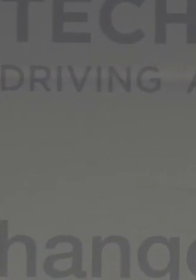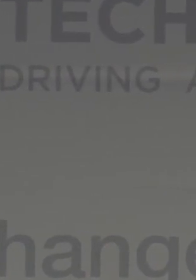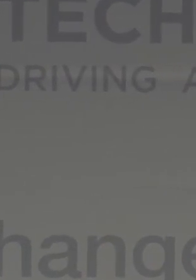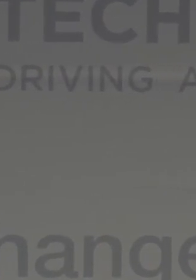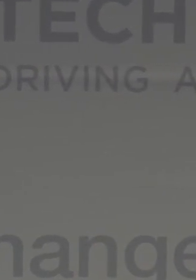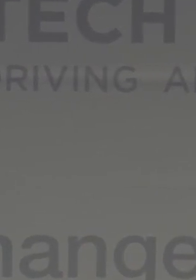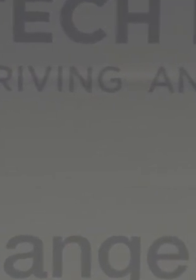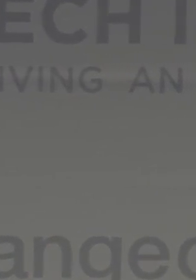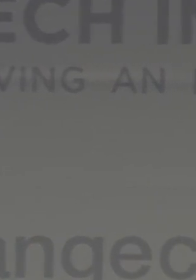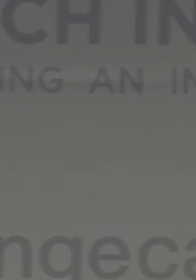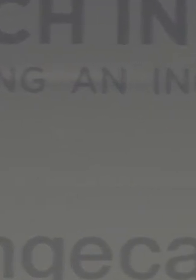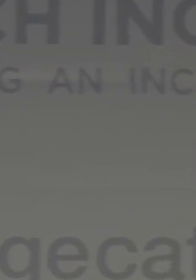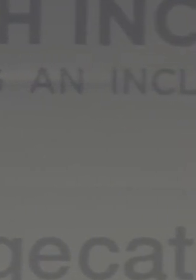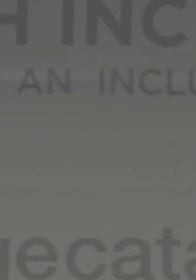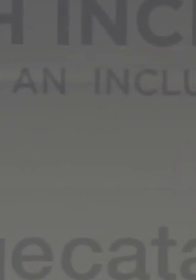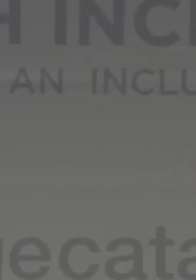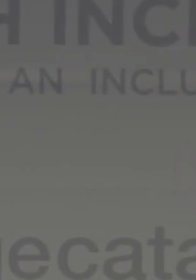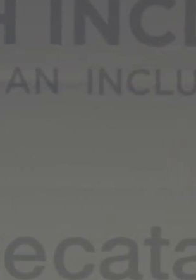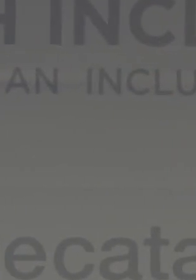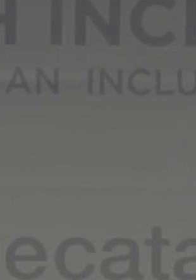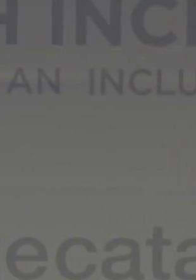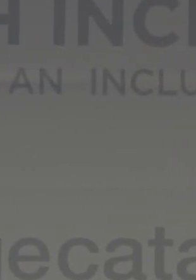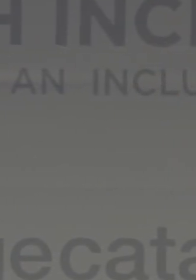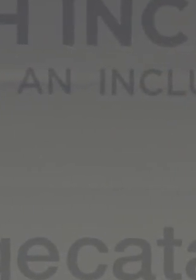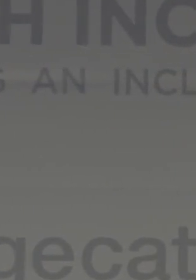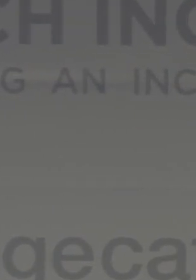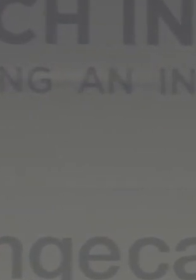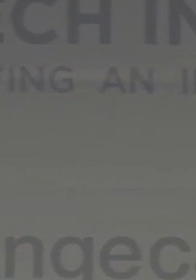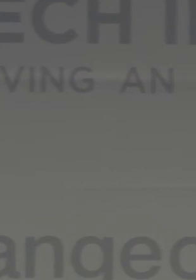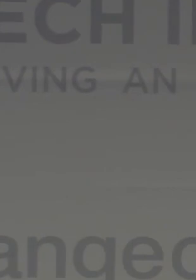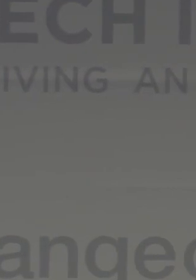opposed to something that's cool to have so it's really important that people